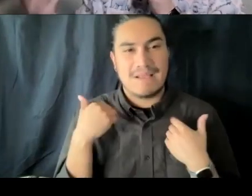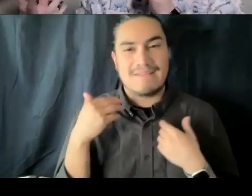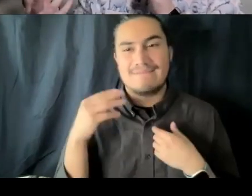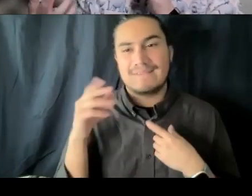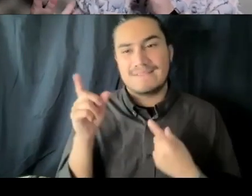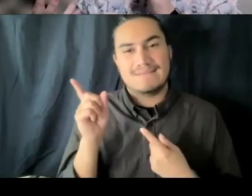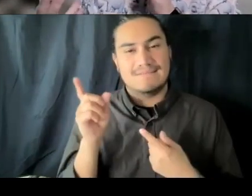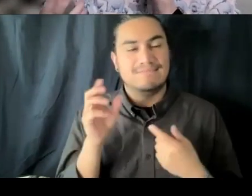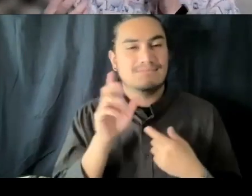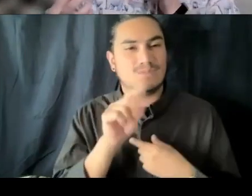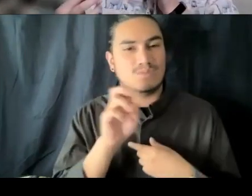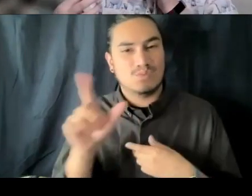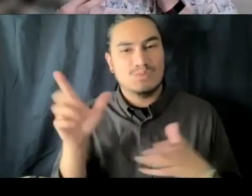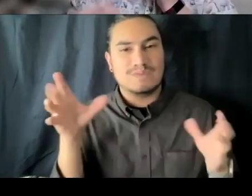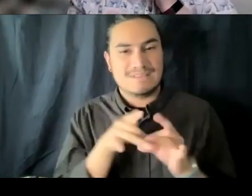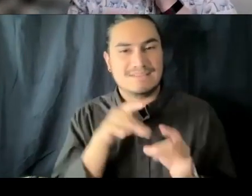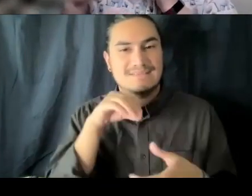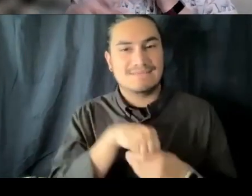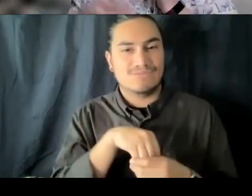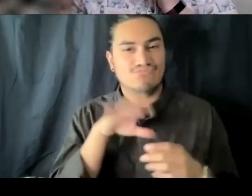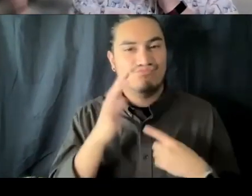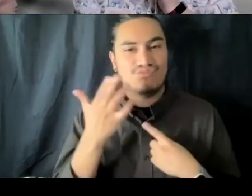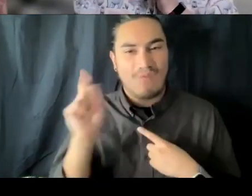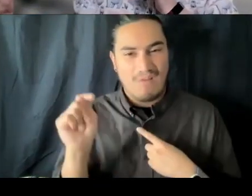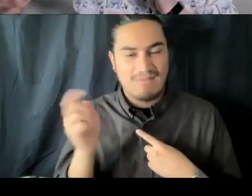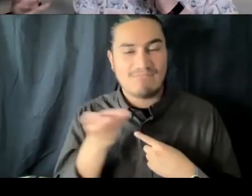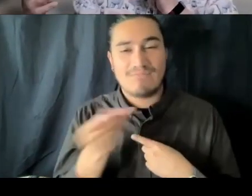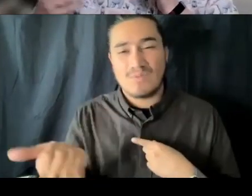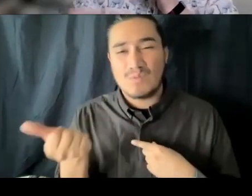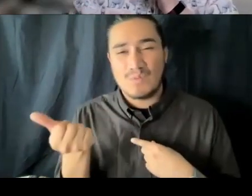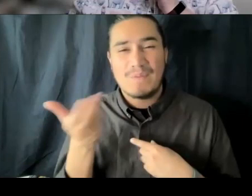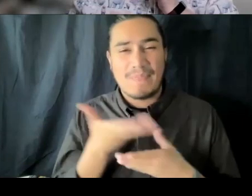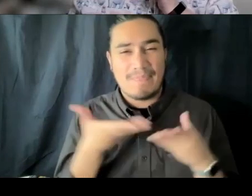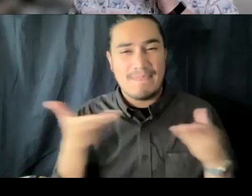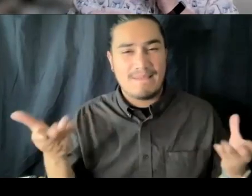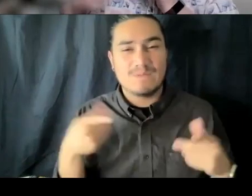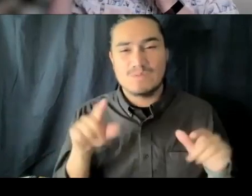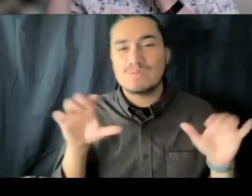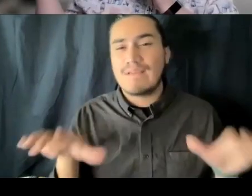and we'll send out the slides. So there's a few different things that you can do for grounding.